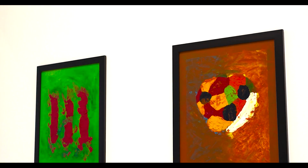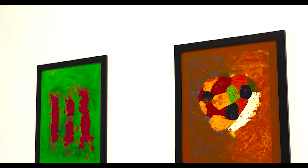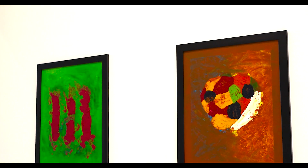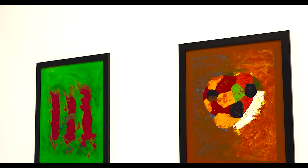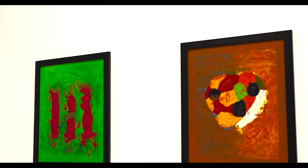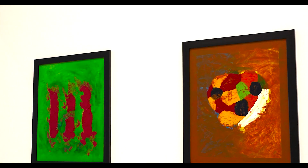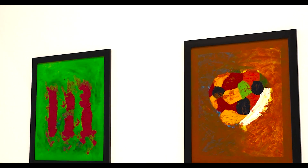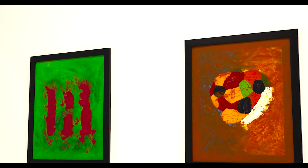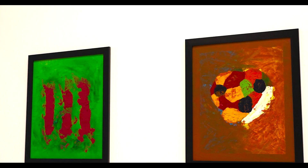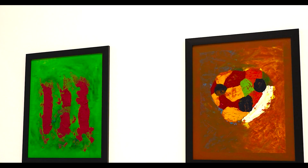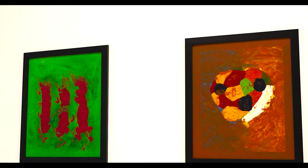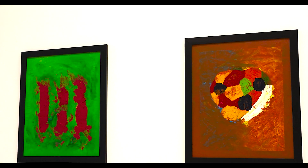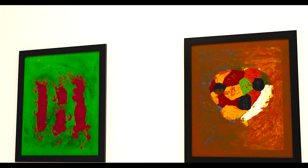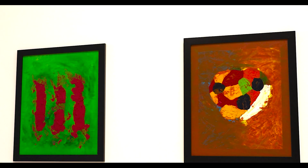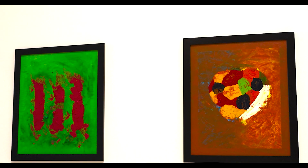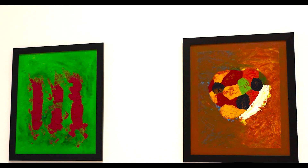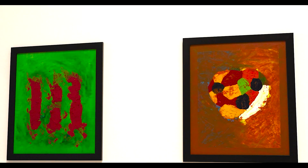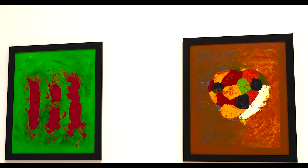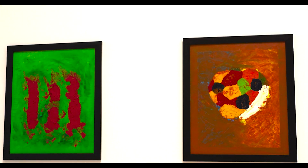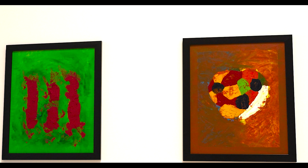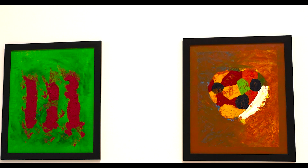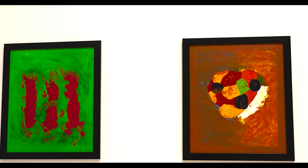I thought, "I haven't been using enough color of late," so, I used a lot of color.